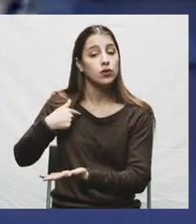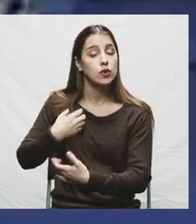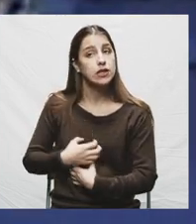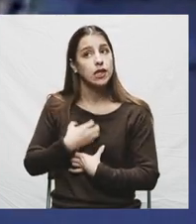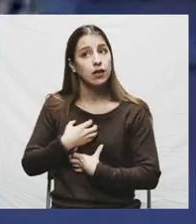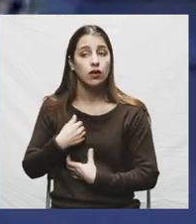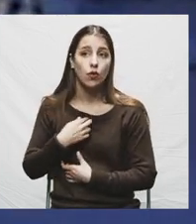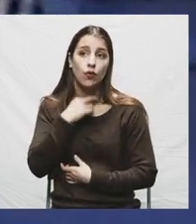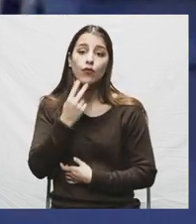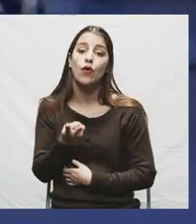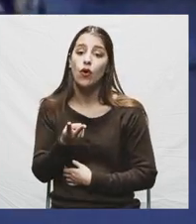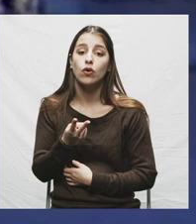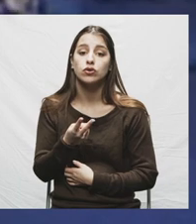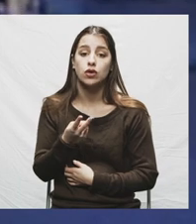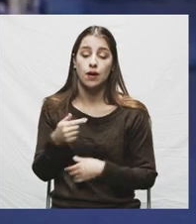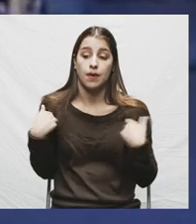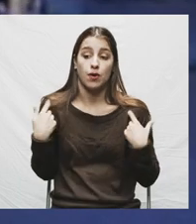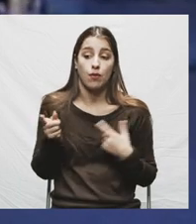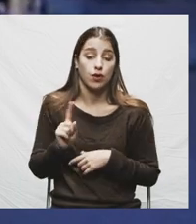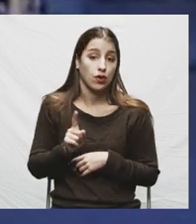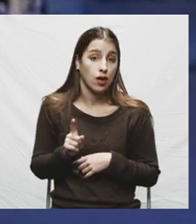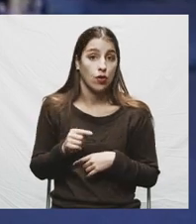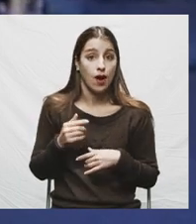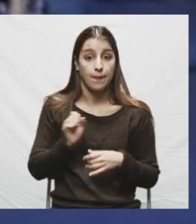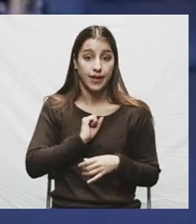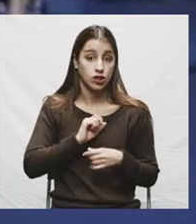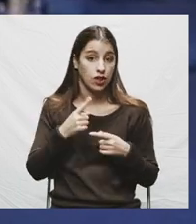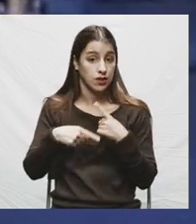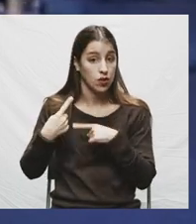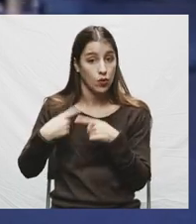I was giving voice not so much to myself or my generation,